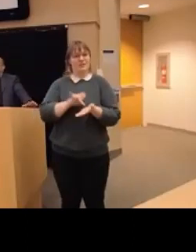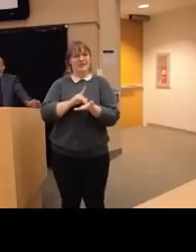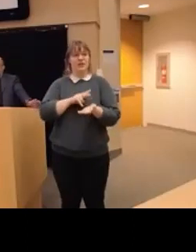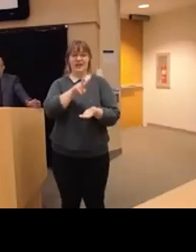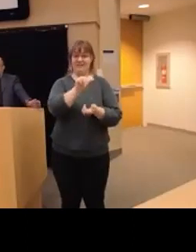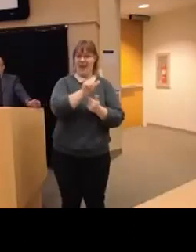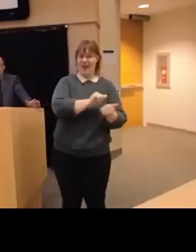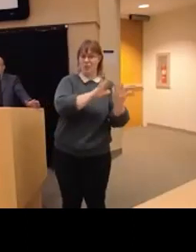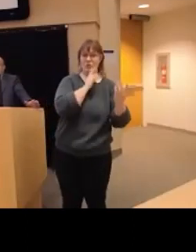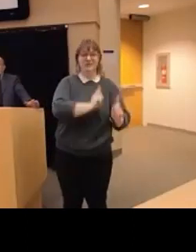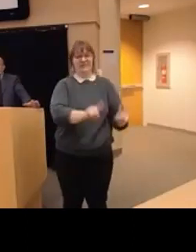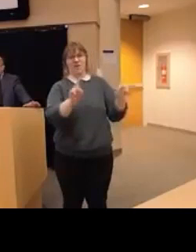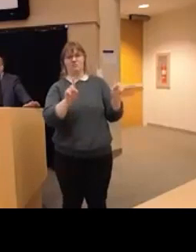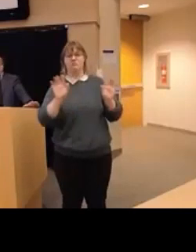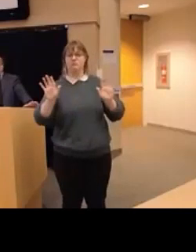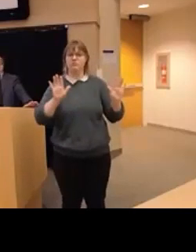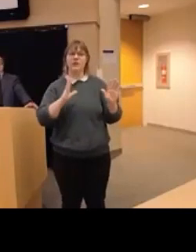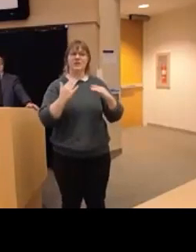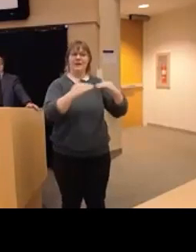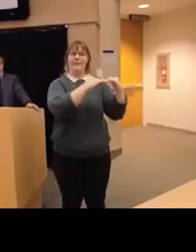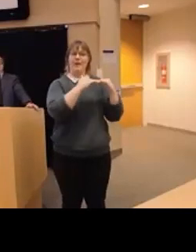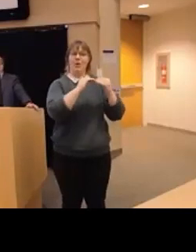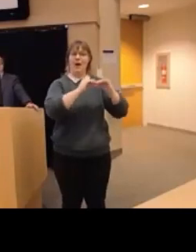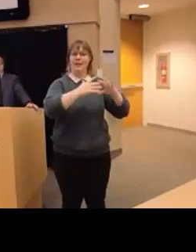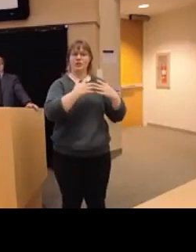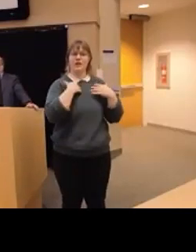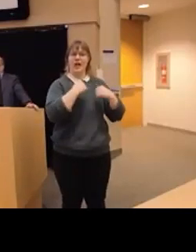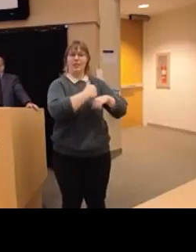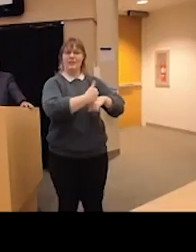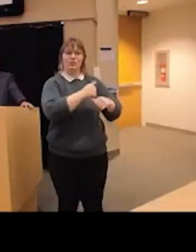somewhat different it's more of a pure population Health based approach uh with stepped care which